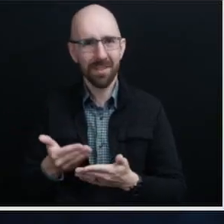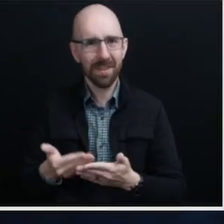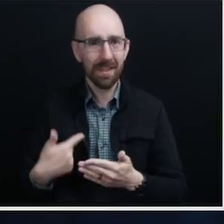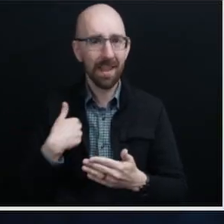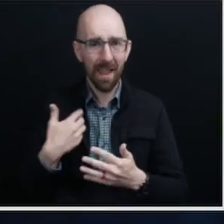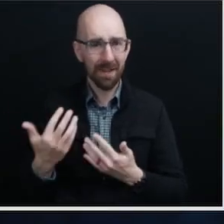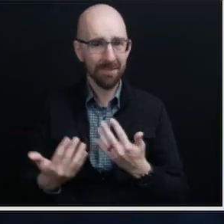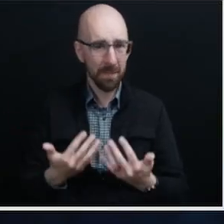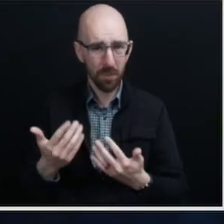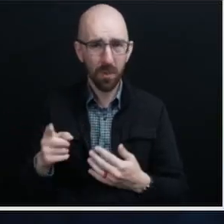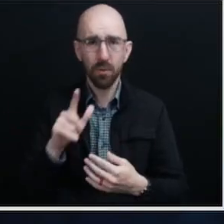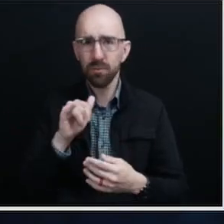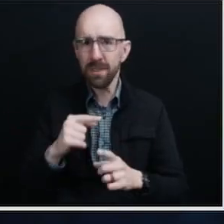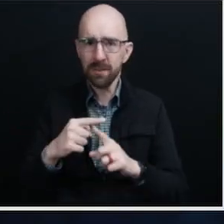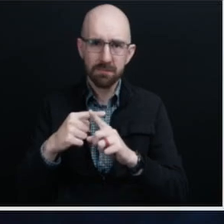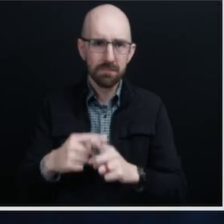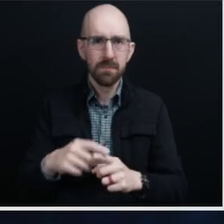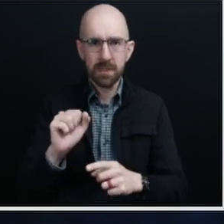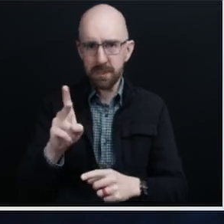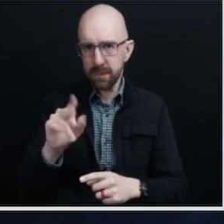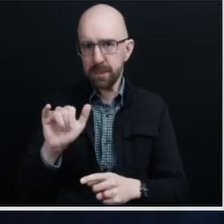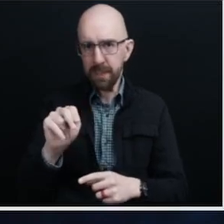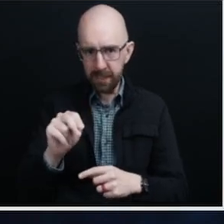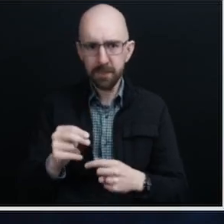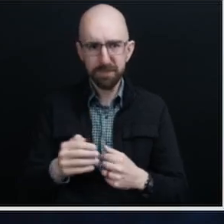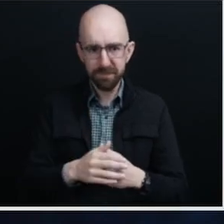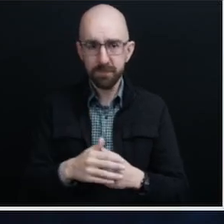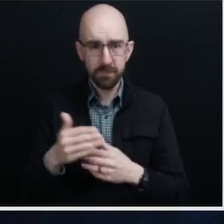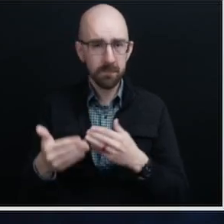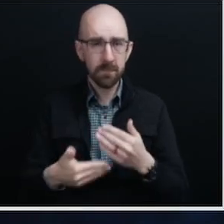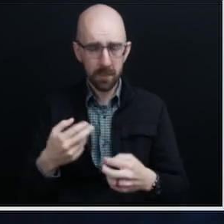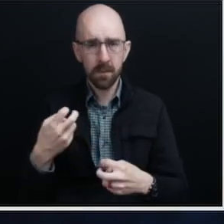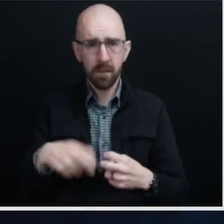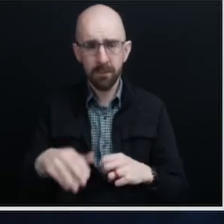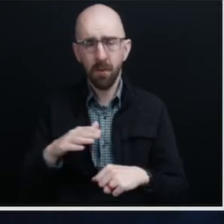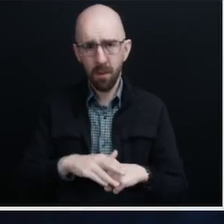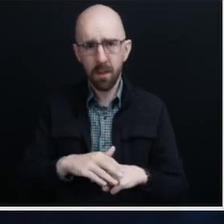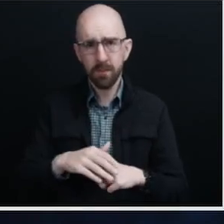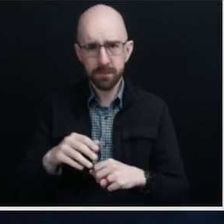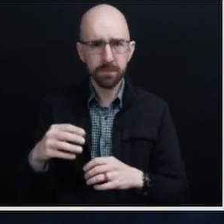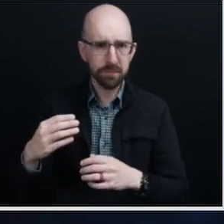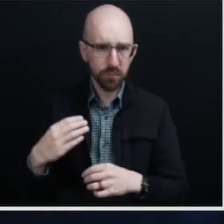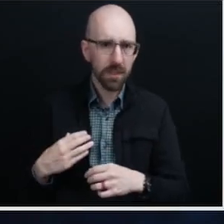they really targeted the skin and went really hard on radiation. and I had a very like aggressive